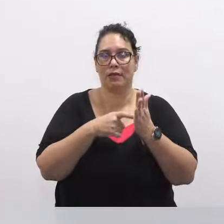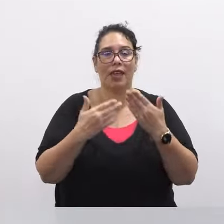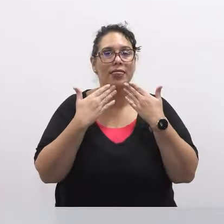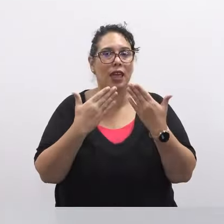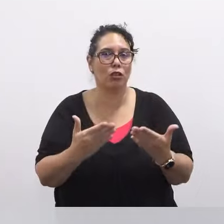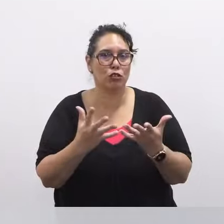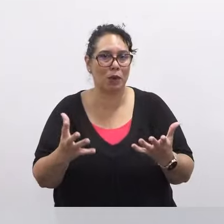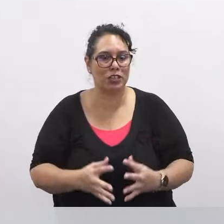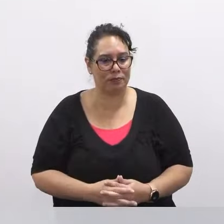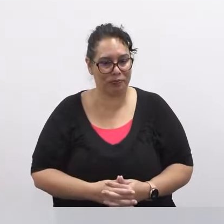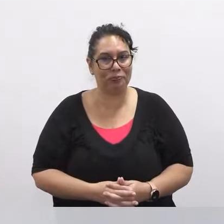Oops, thank you.